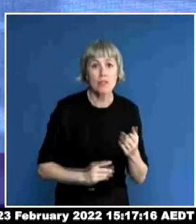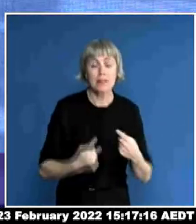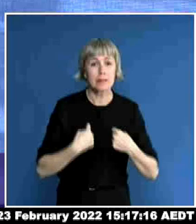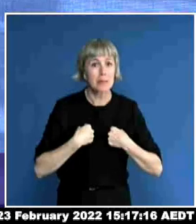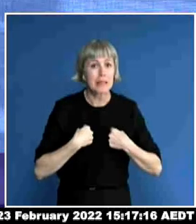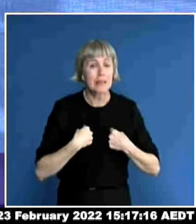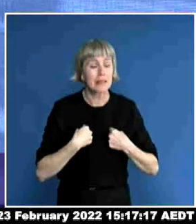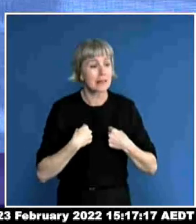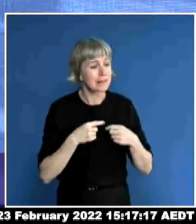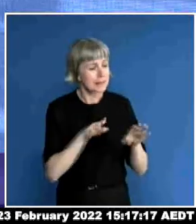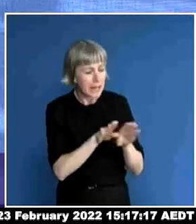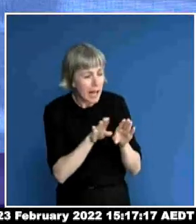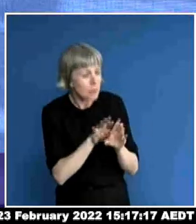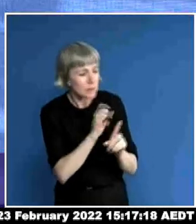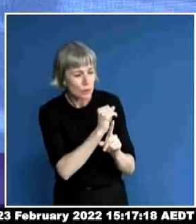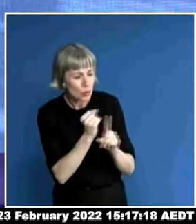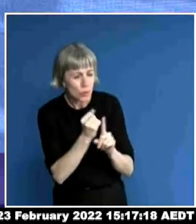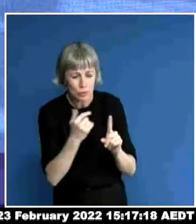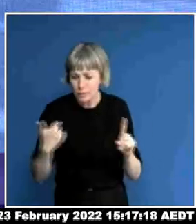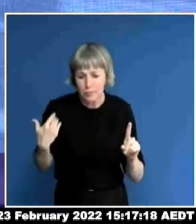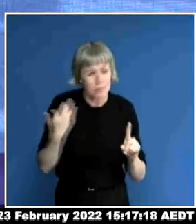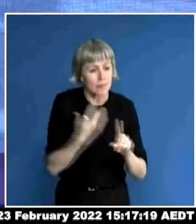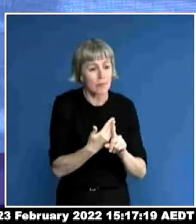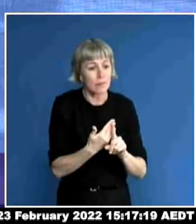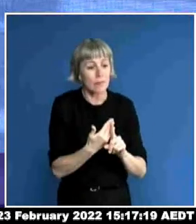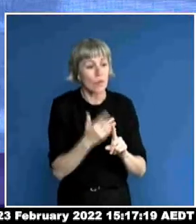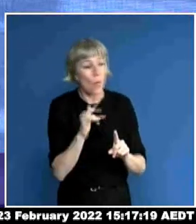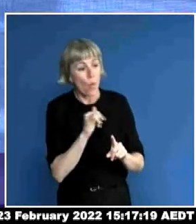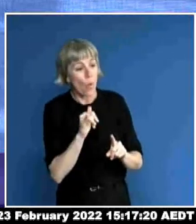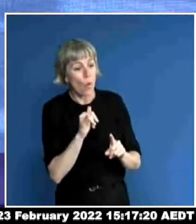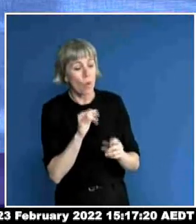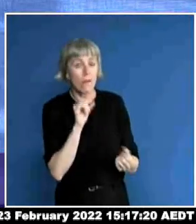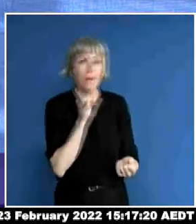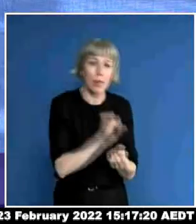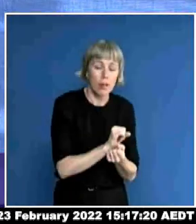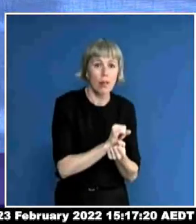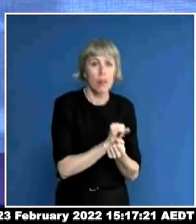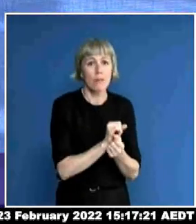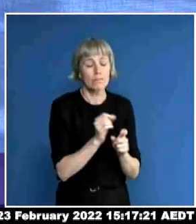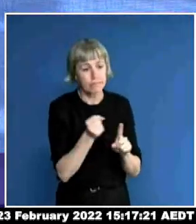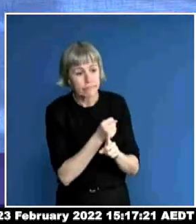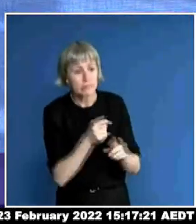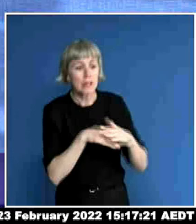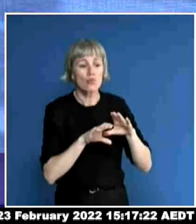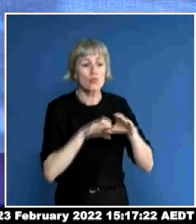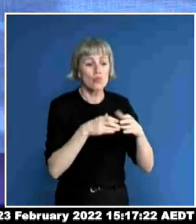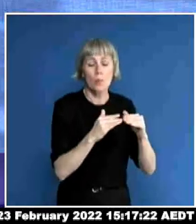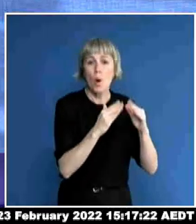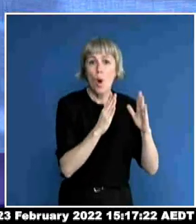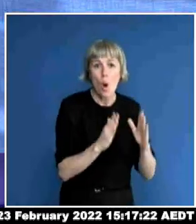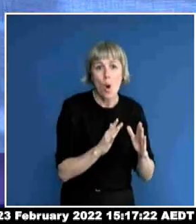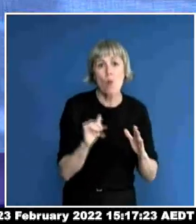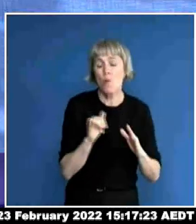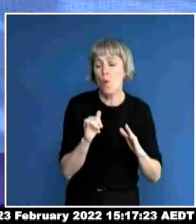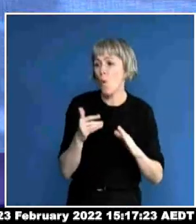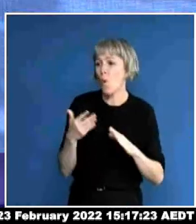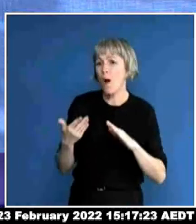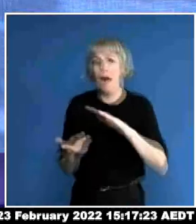whether it's in group homes, jobs, environments, job providers, anywhere, speak